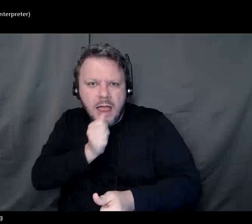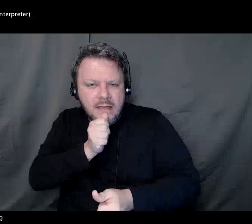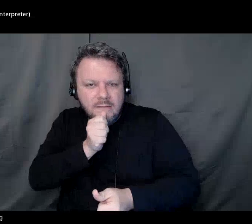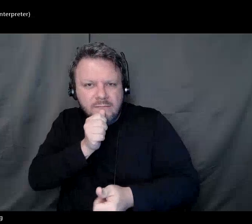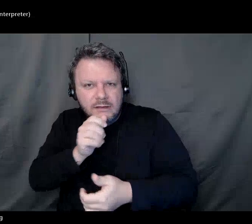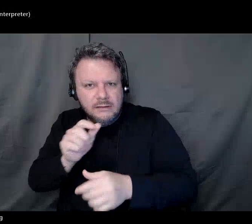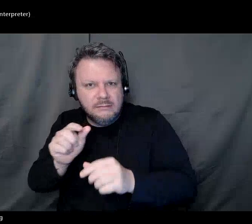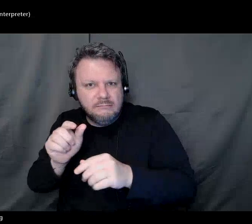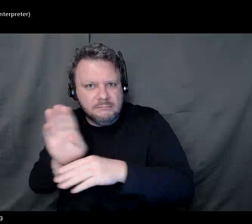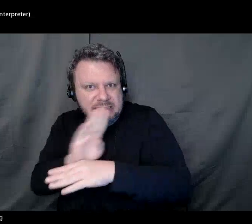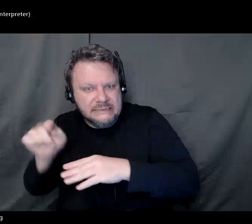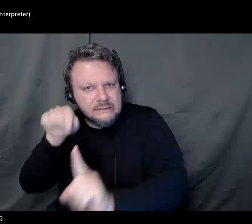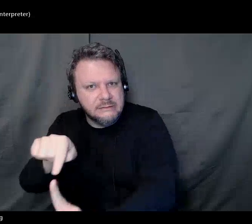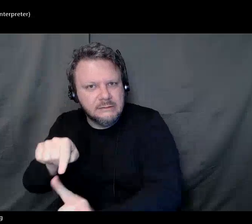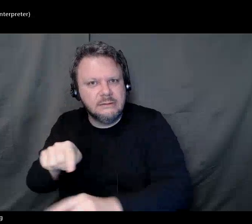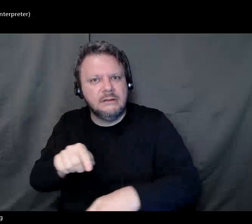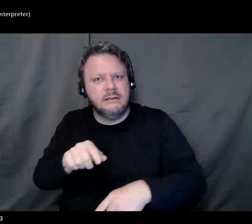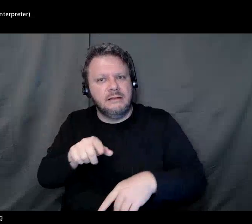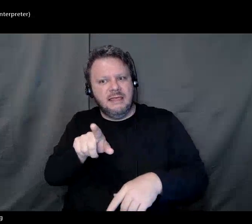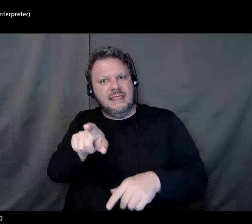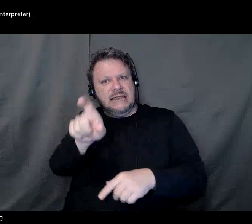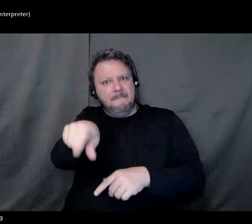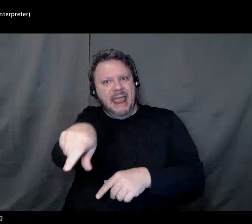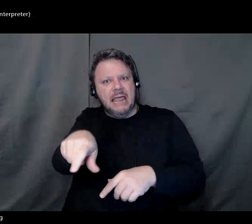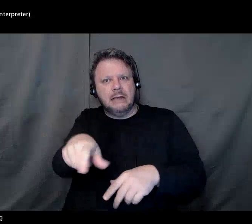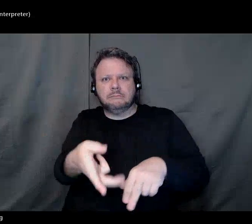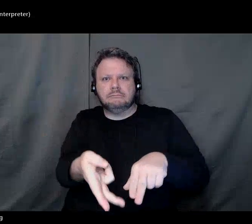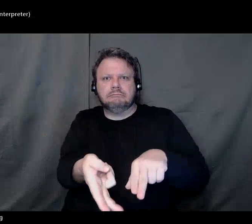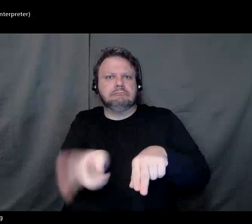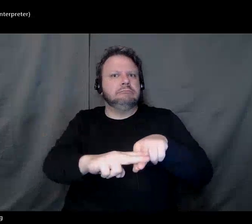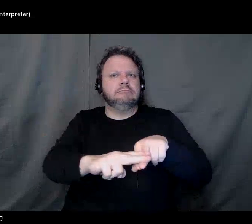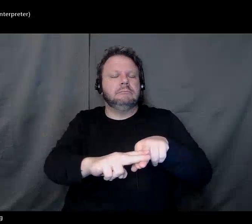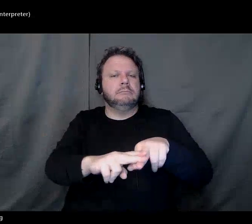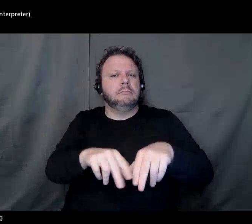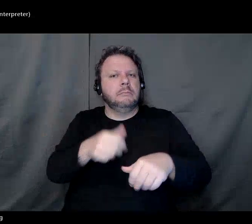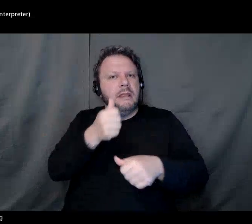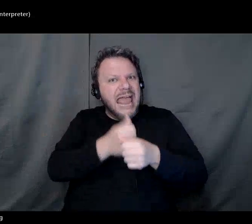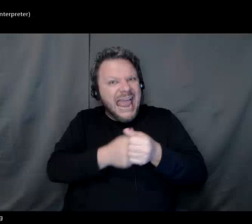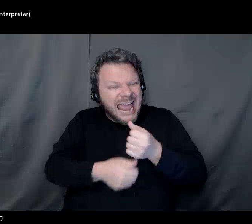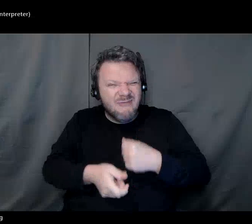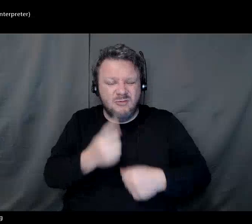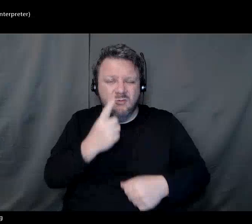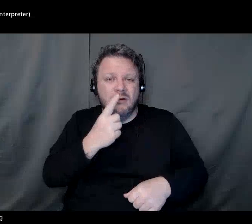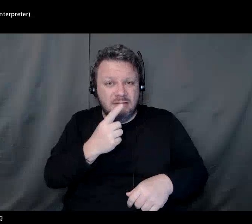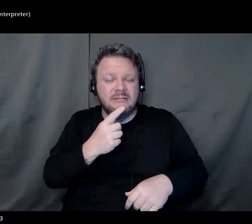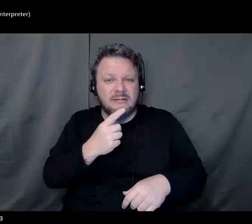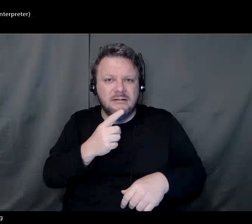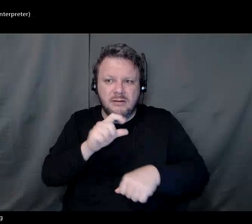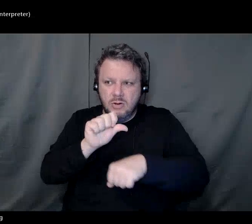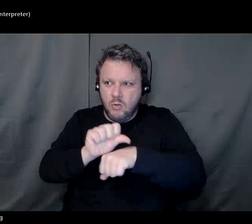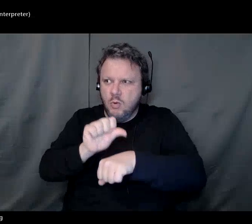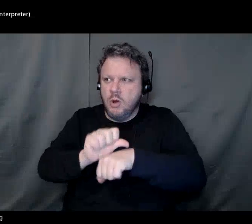Doesn't matter. The demand is going up. Everyone, everyone working and living in North